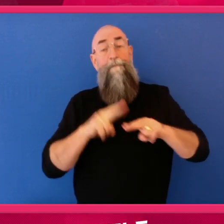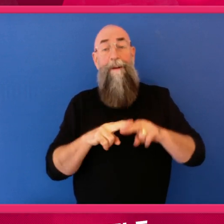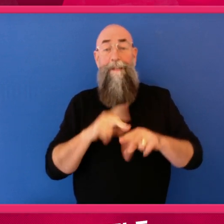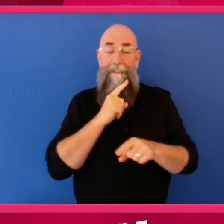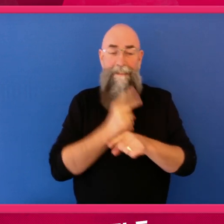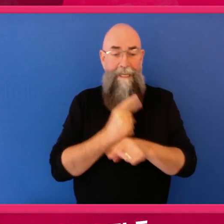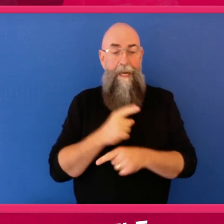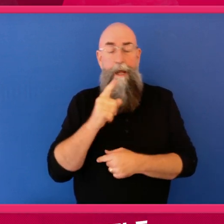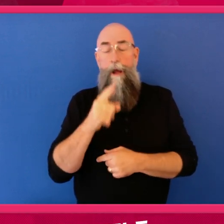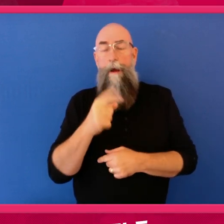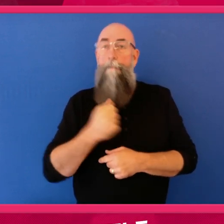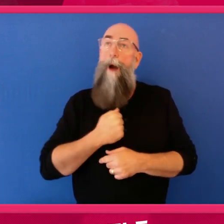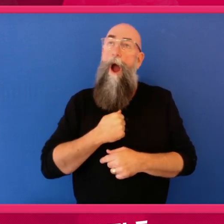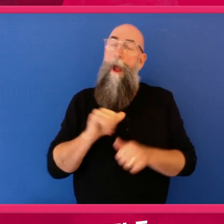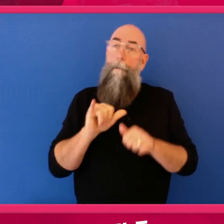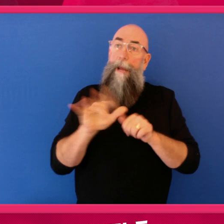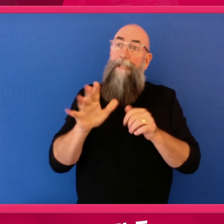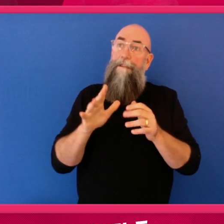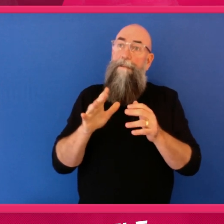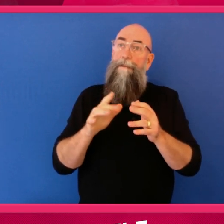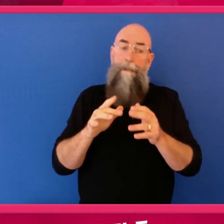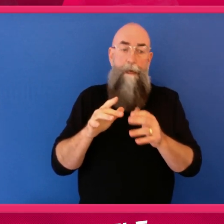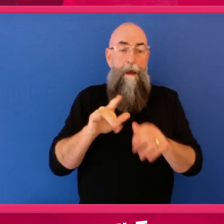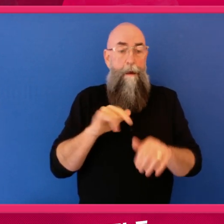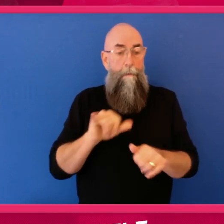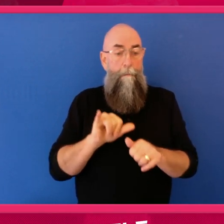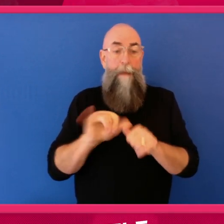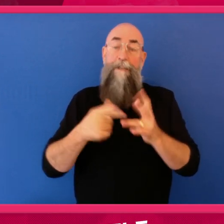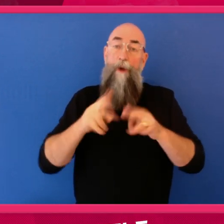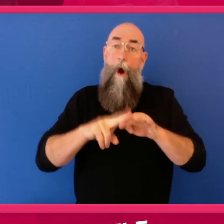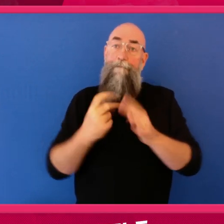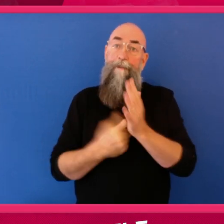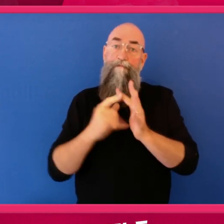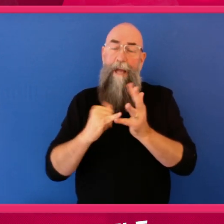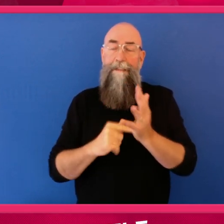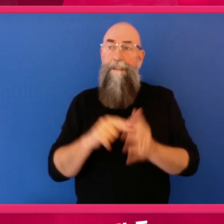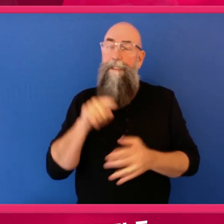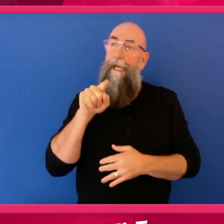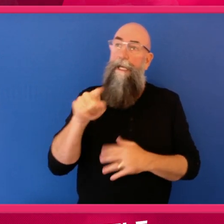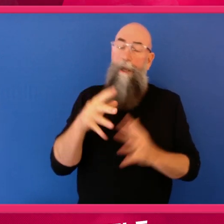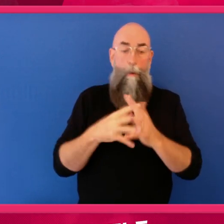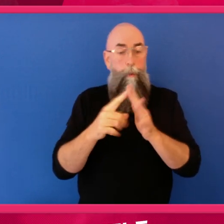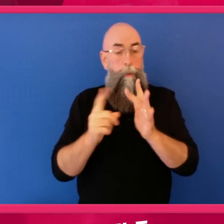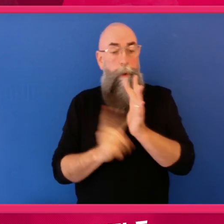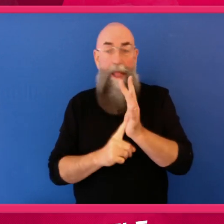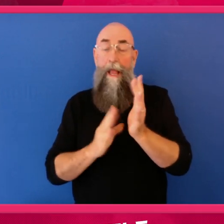the 20-year-old, he was up against Brenden Hall, who is going for a three-peat. Georgie Tunny: He's a favorite of yours. You love Brenden.